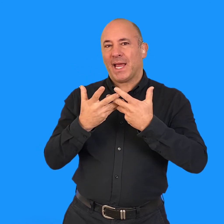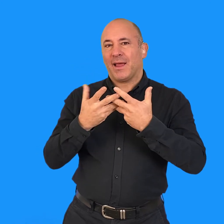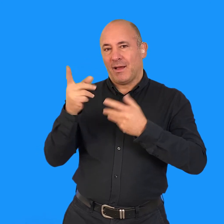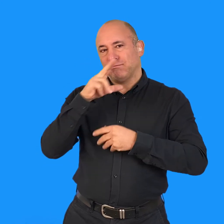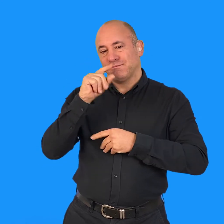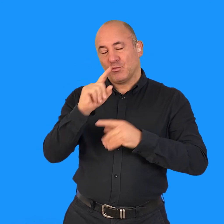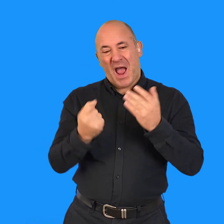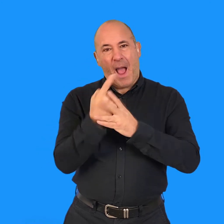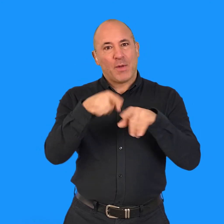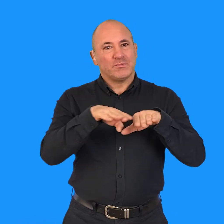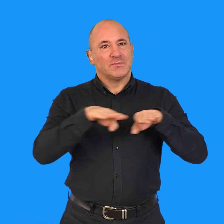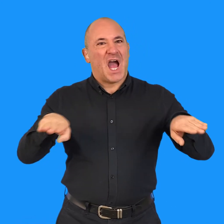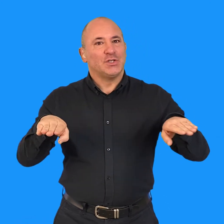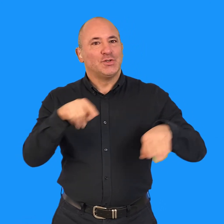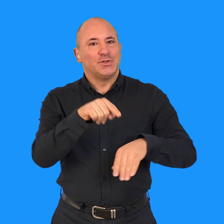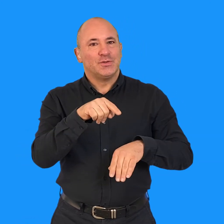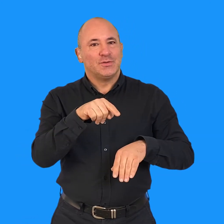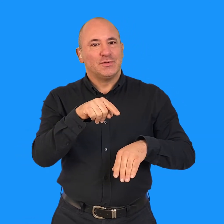what was happening on stage. And because it was for young audiences,